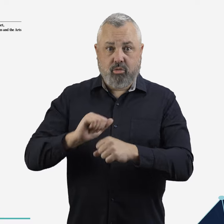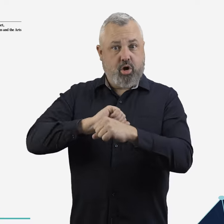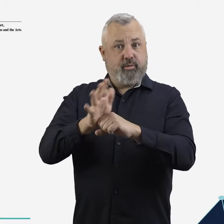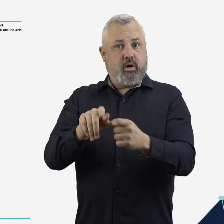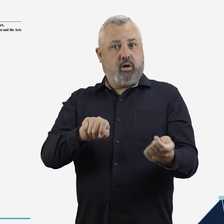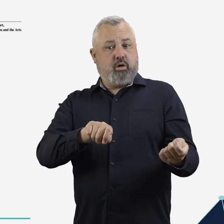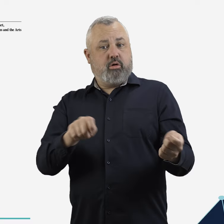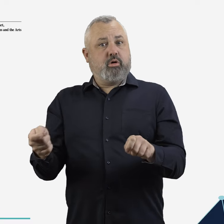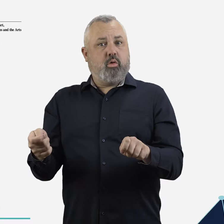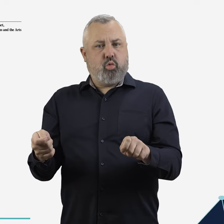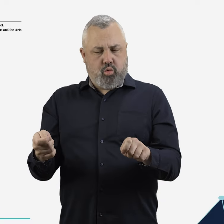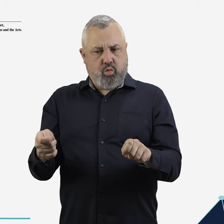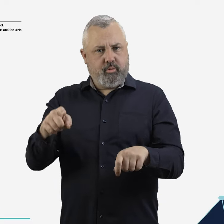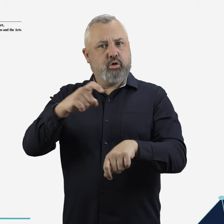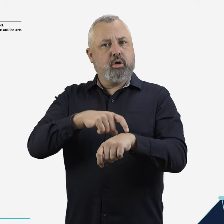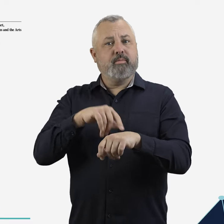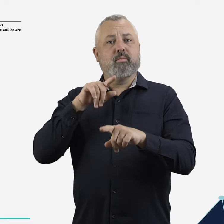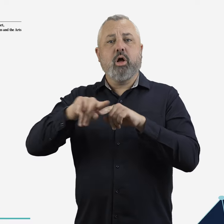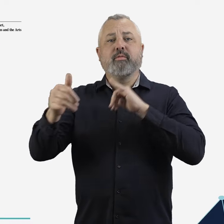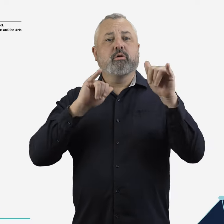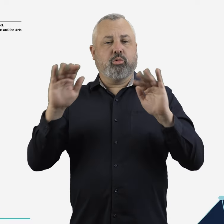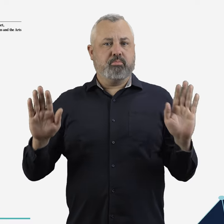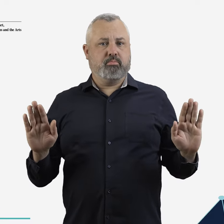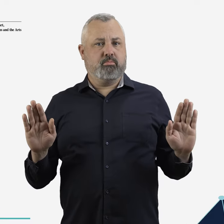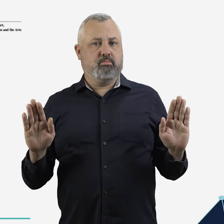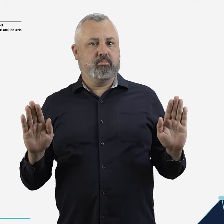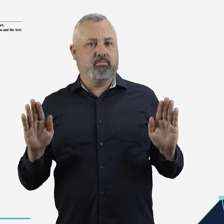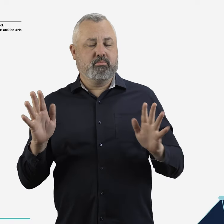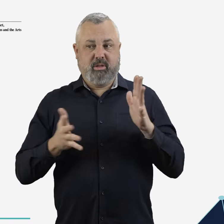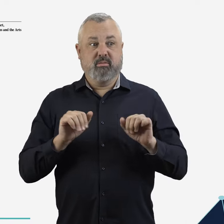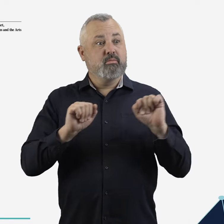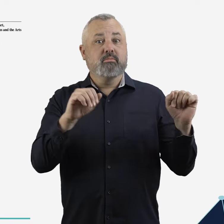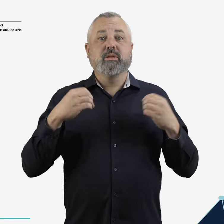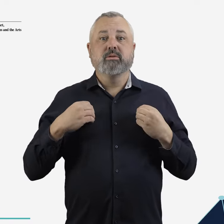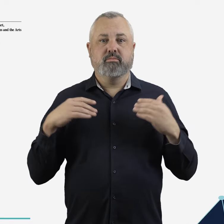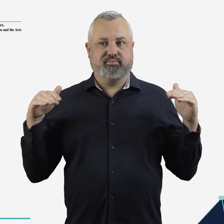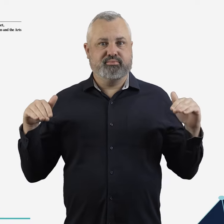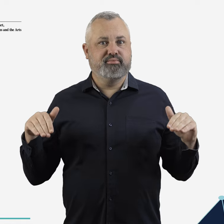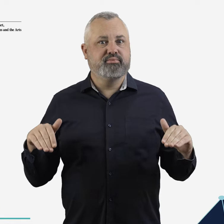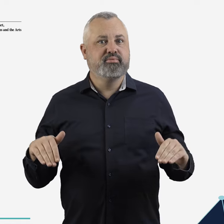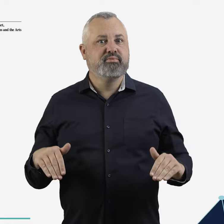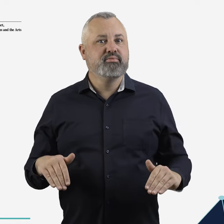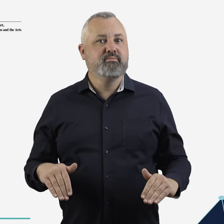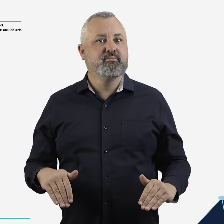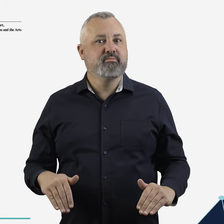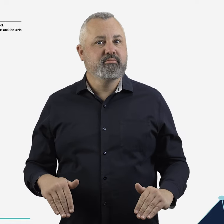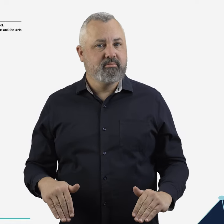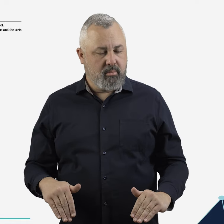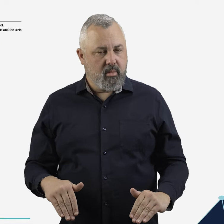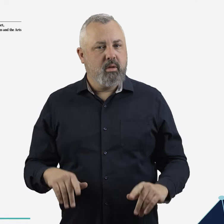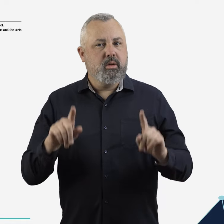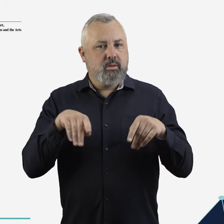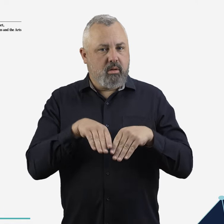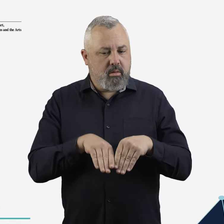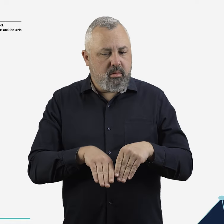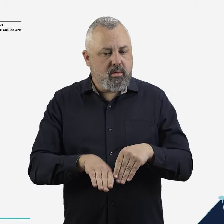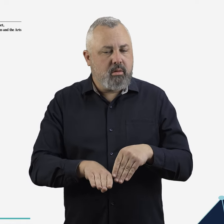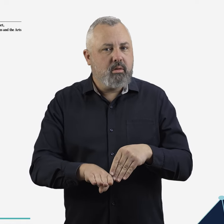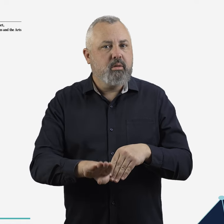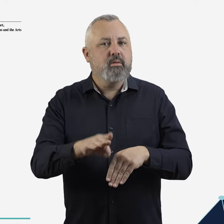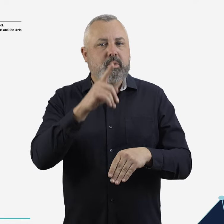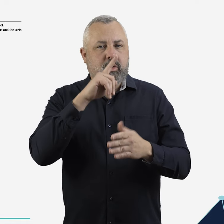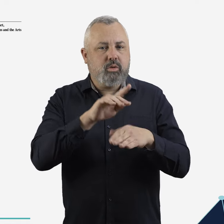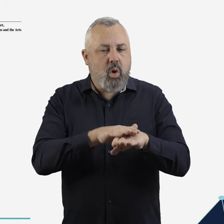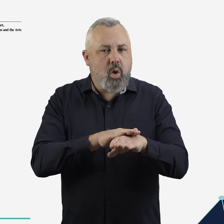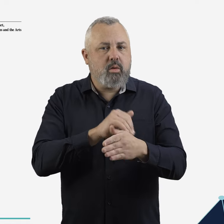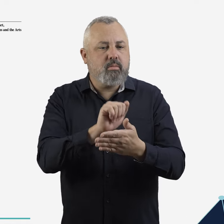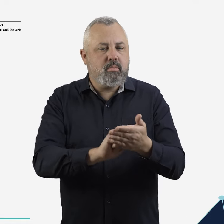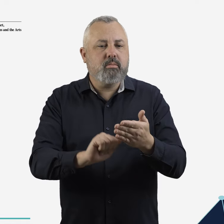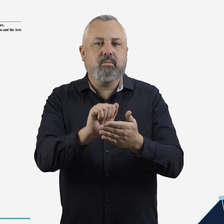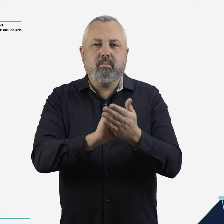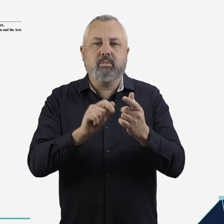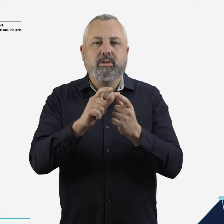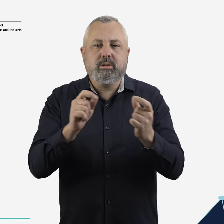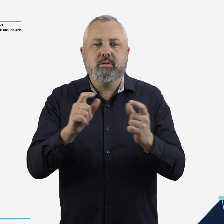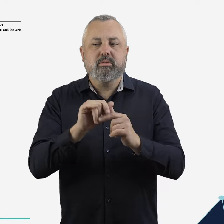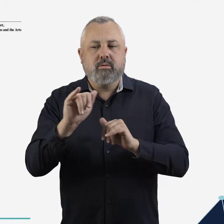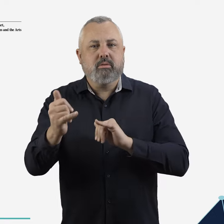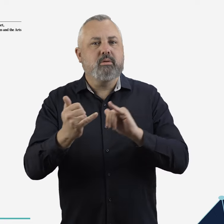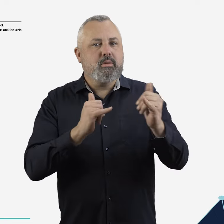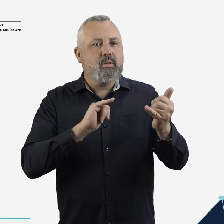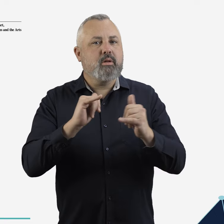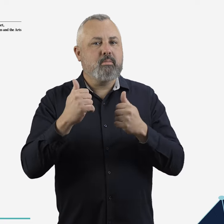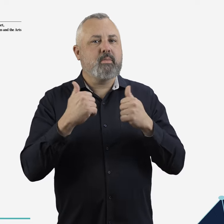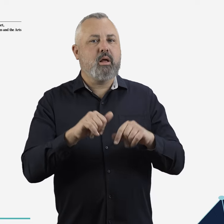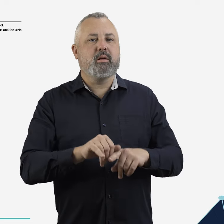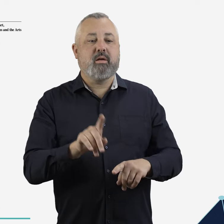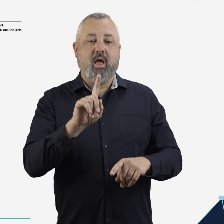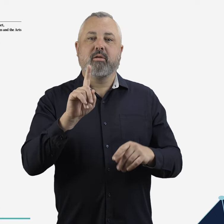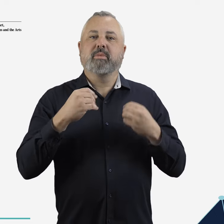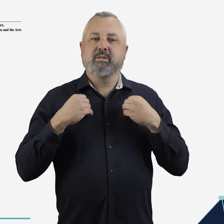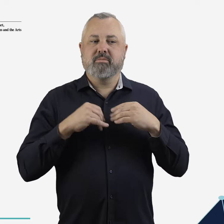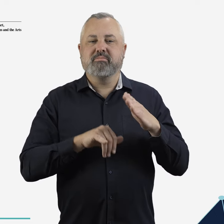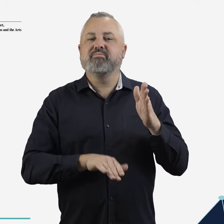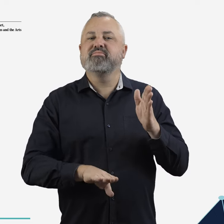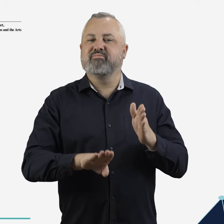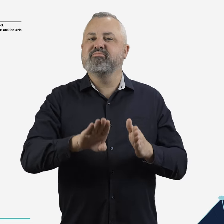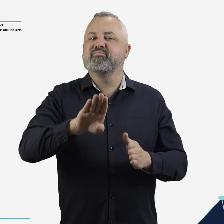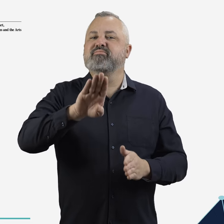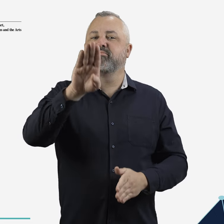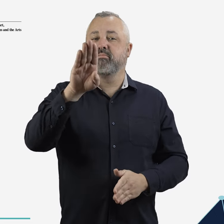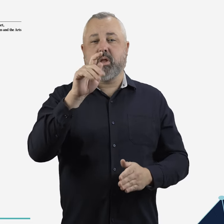Since reopening following the COVID-19 pandemic, Australian aviation activity has recovered strongly,